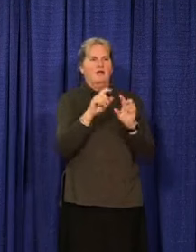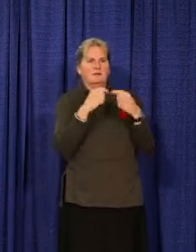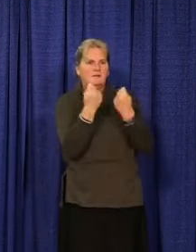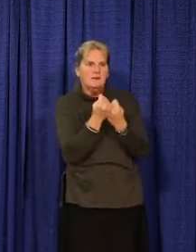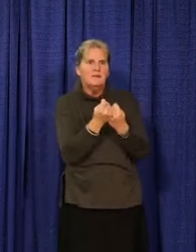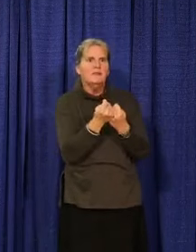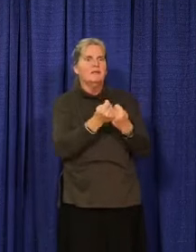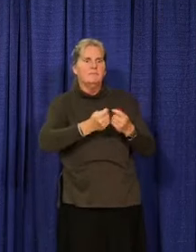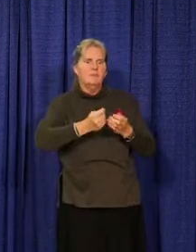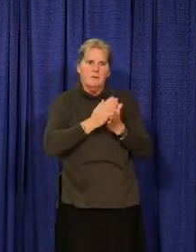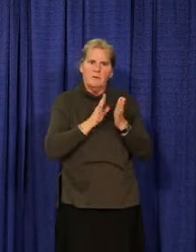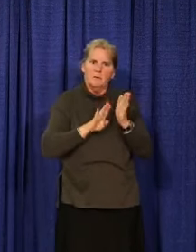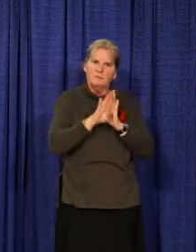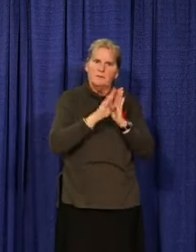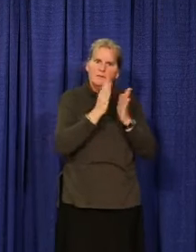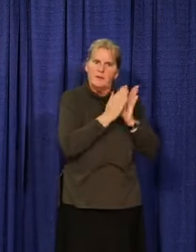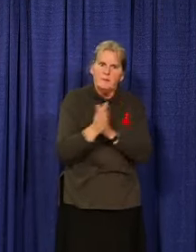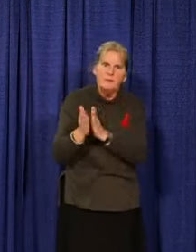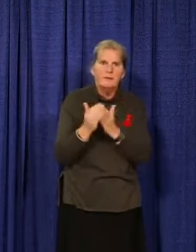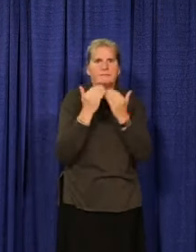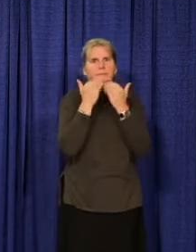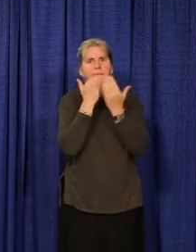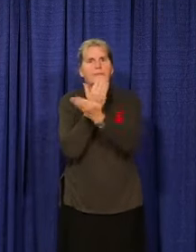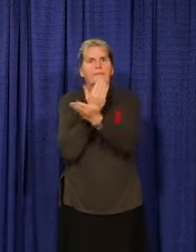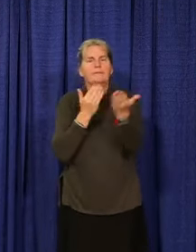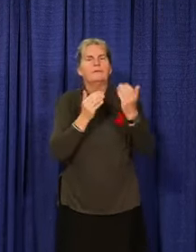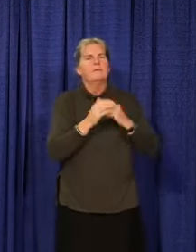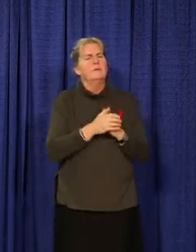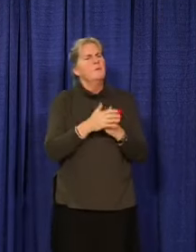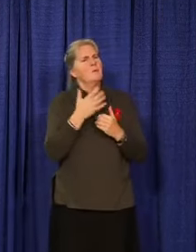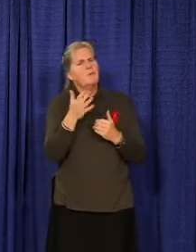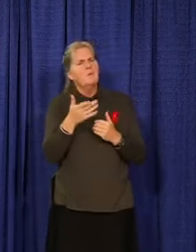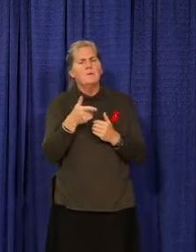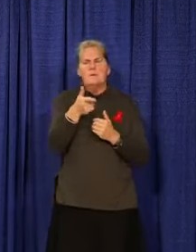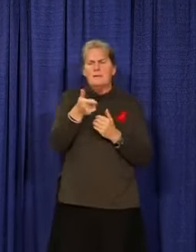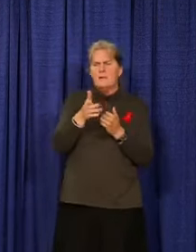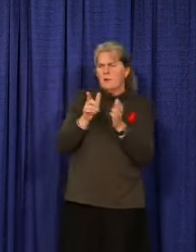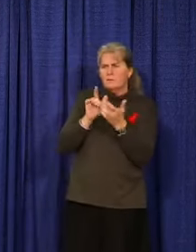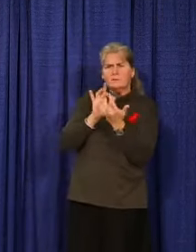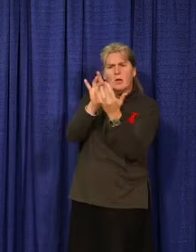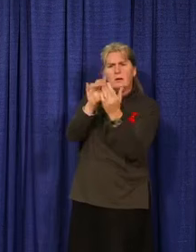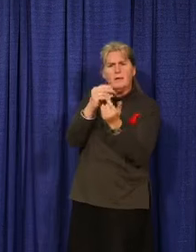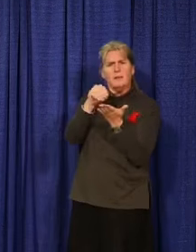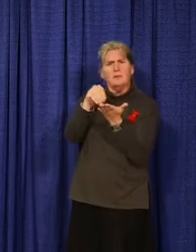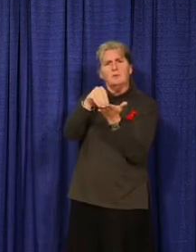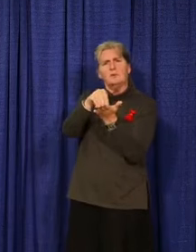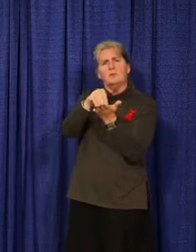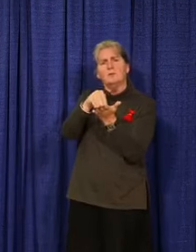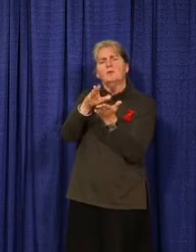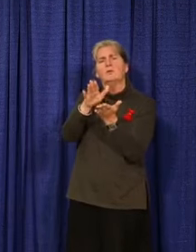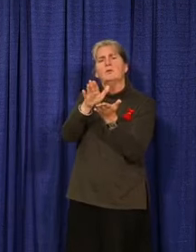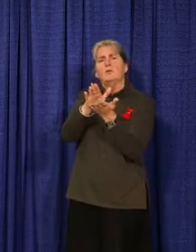health officials to finalize these operational plans. They have reached out to their school Council and the local